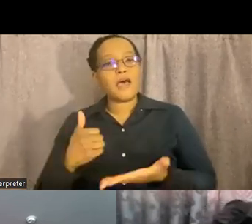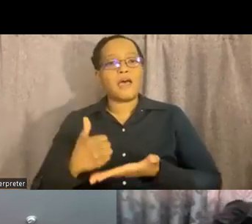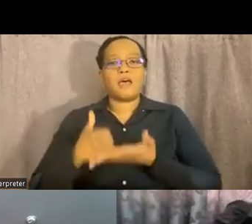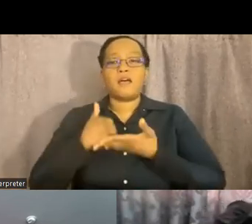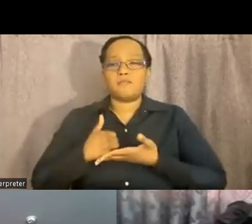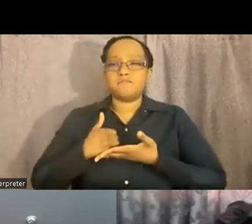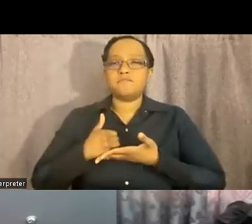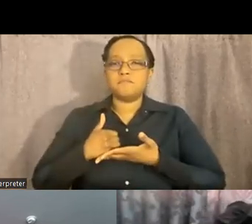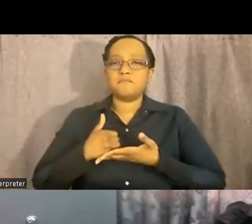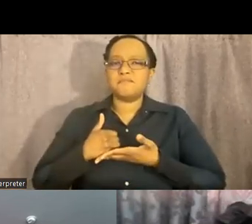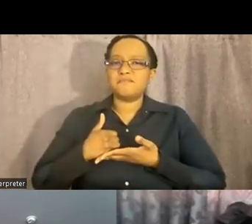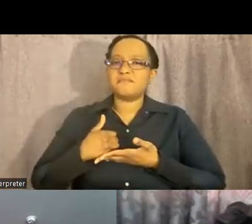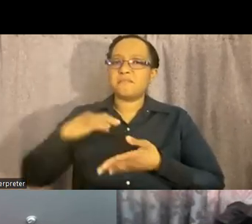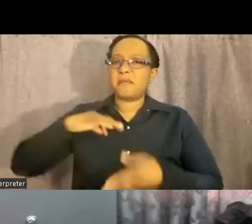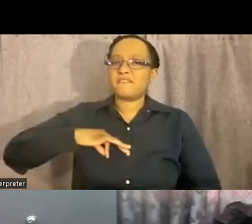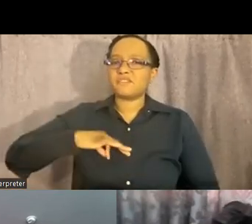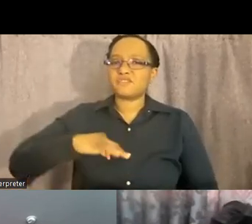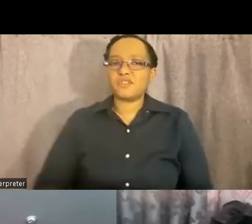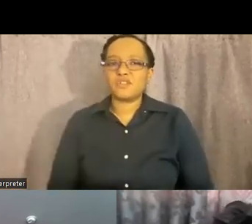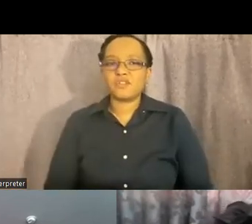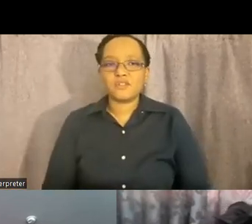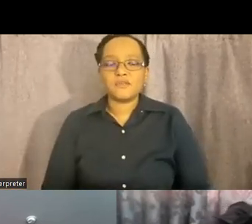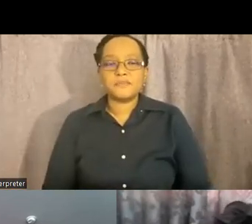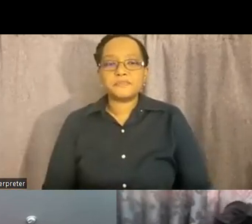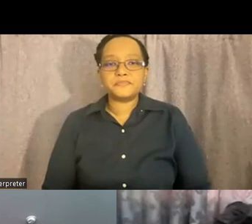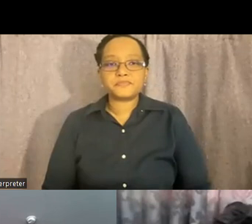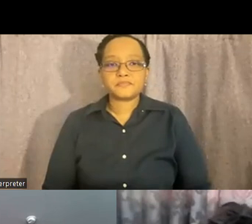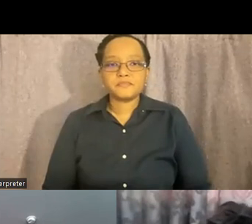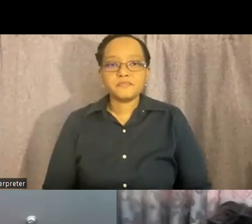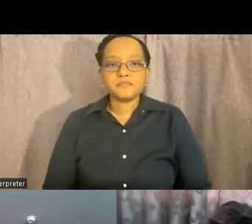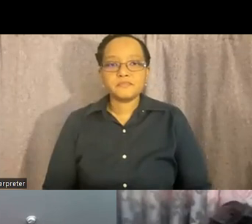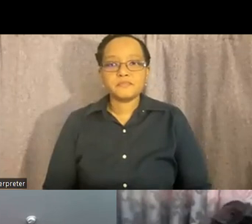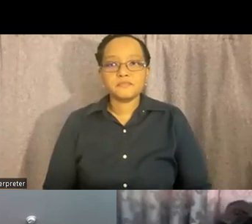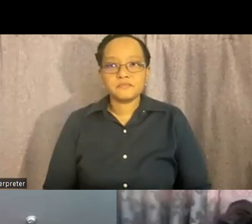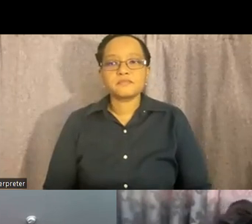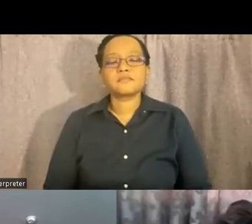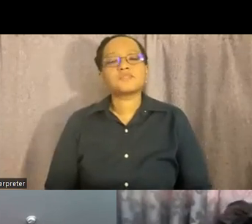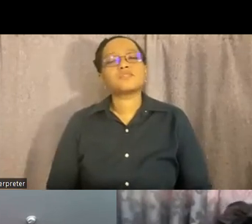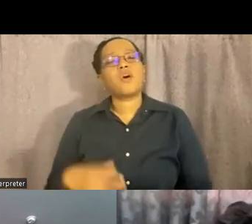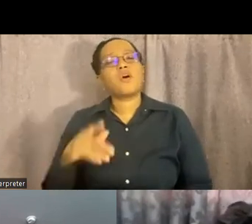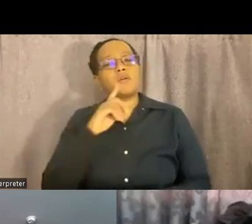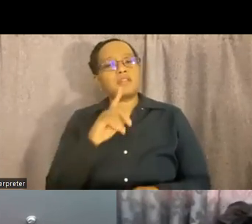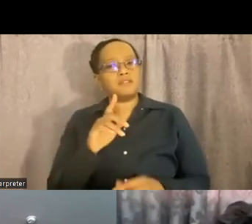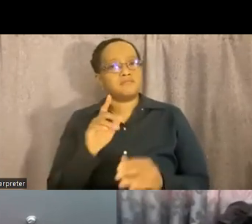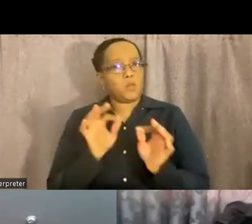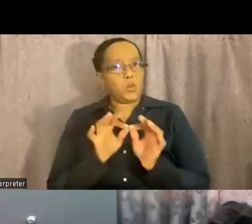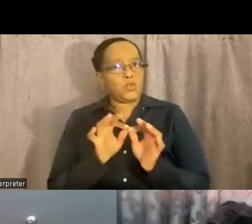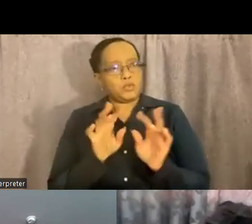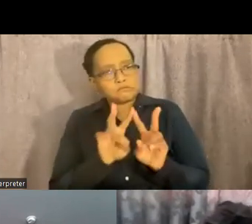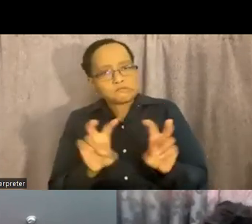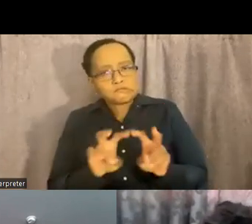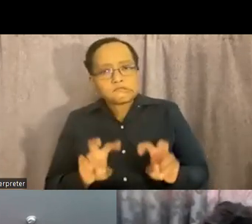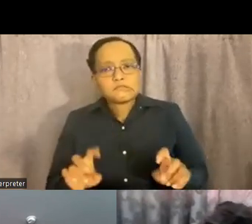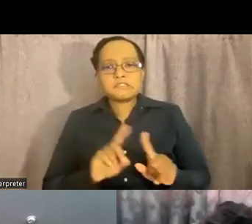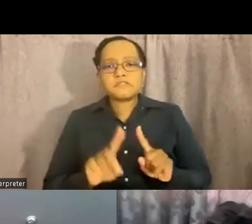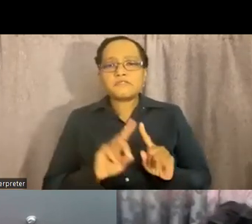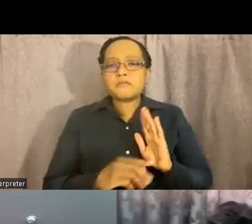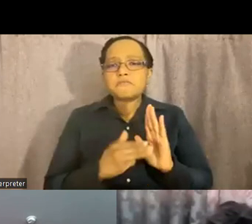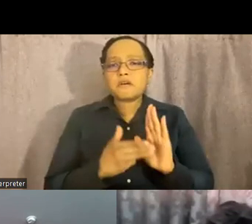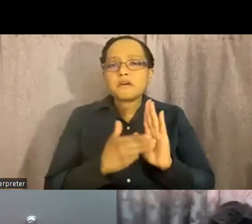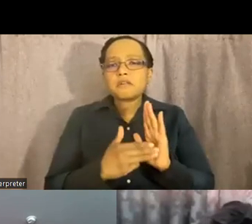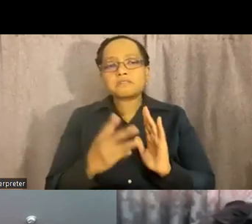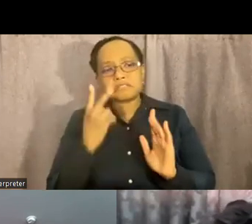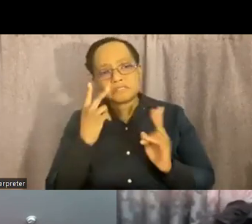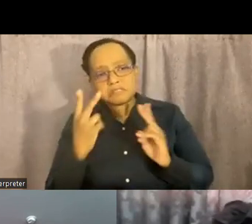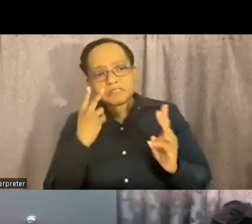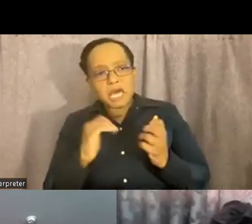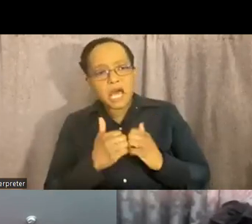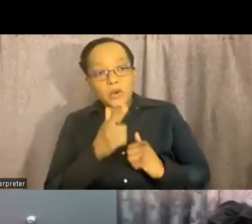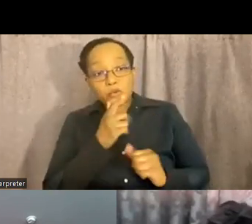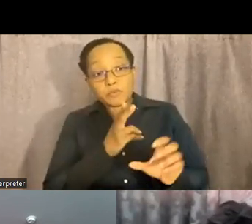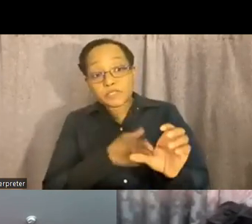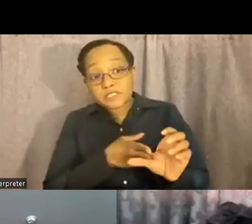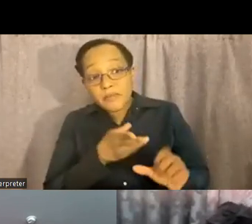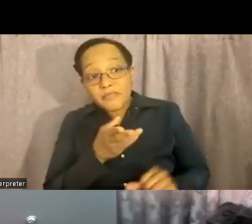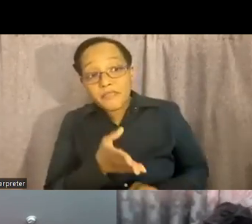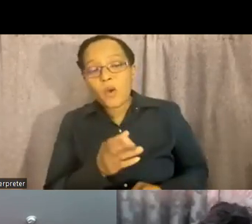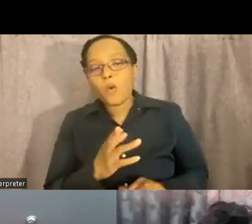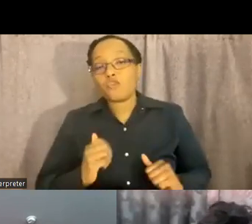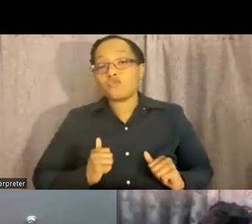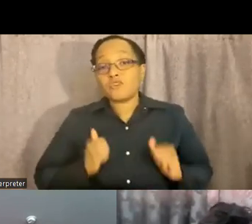in a positive way . Looking at many different models , how are the participants or residents